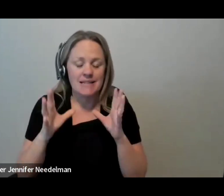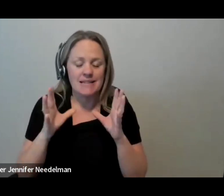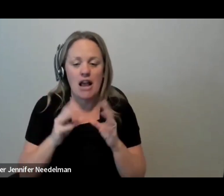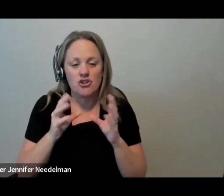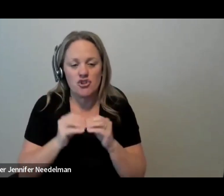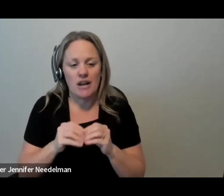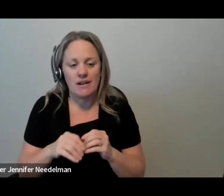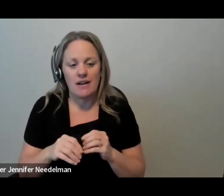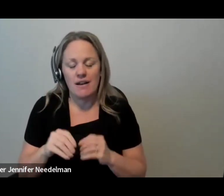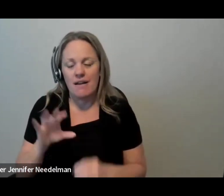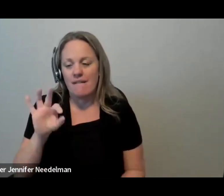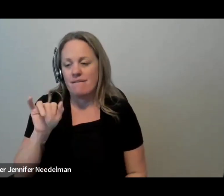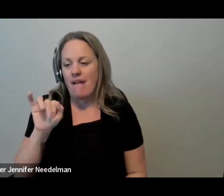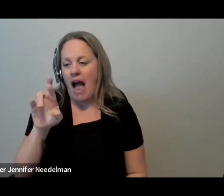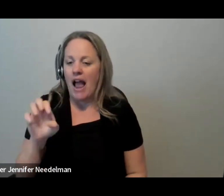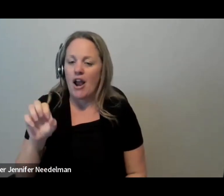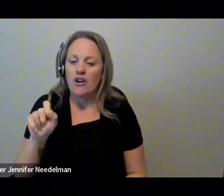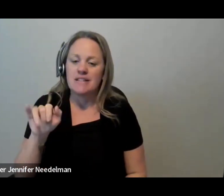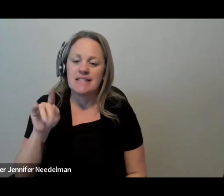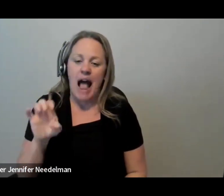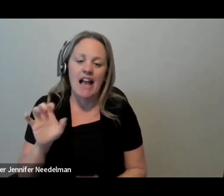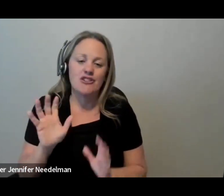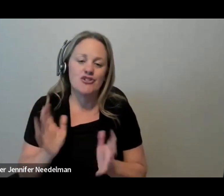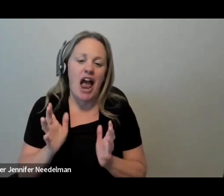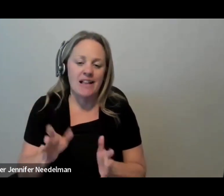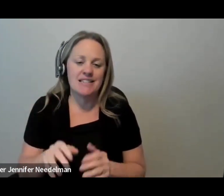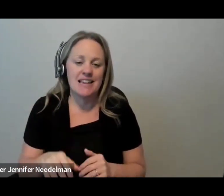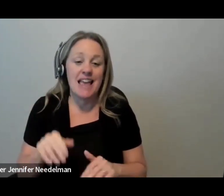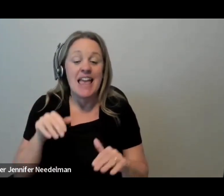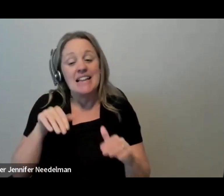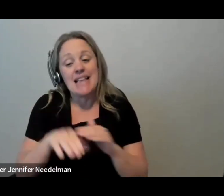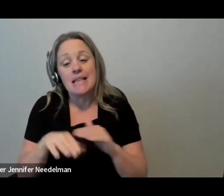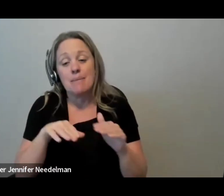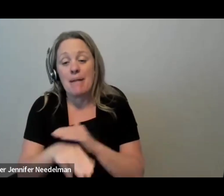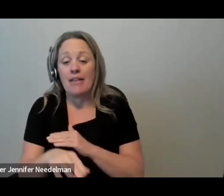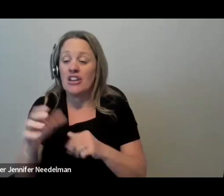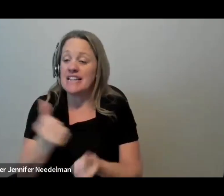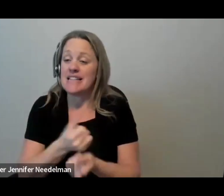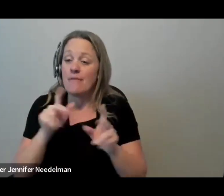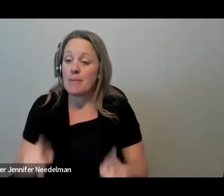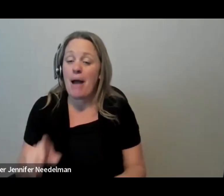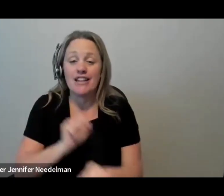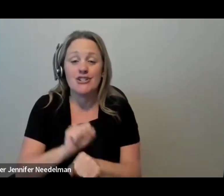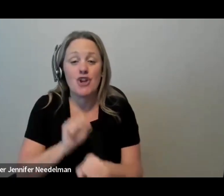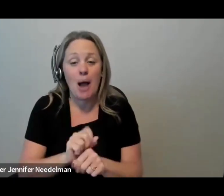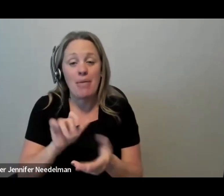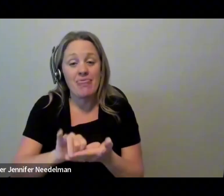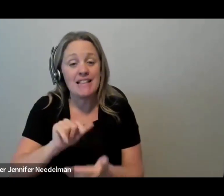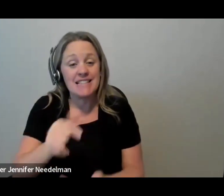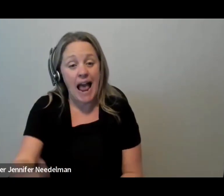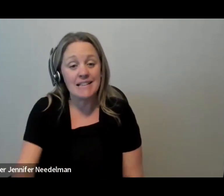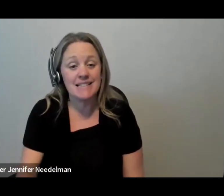our fireside chat: Accessibility is Everyone's Job is coming up next. Thank you everyone.